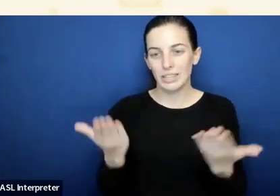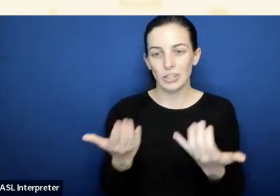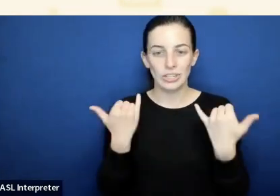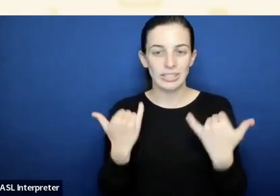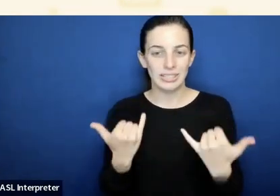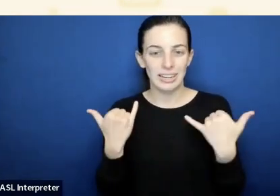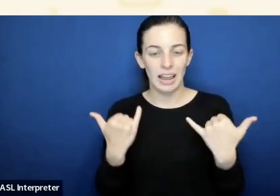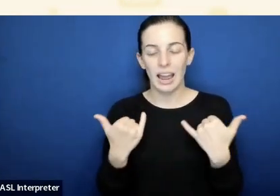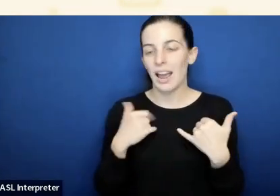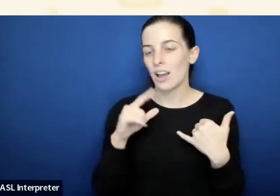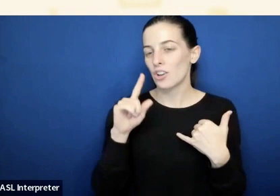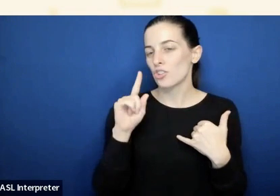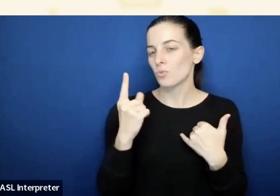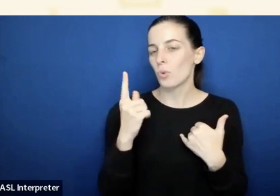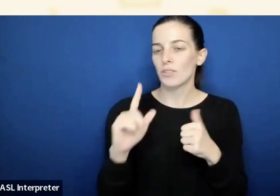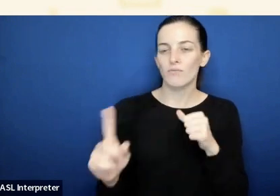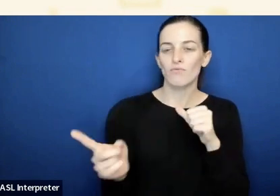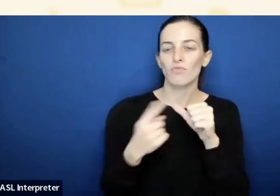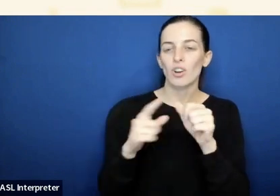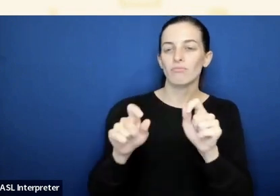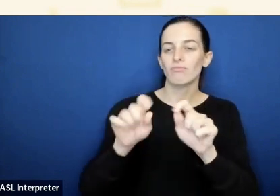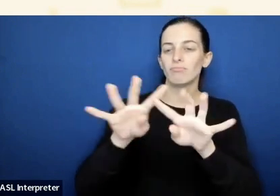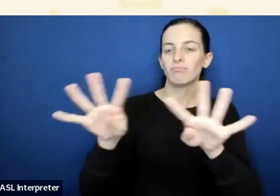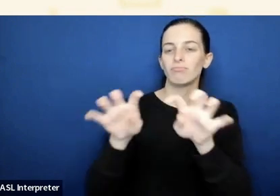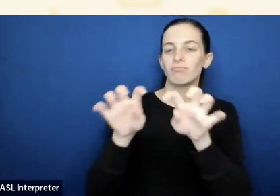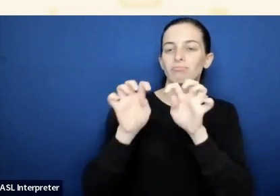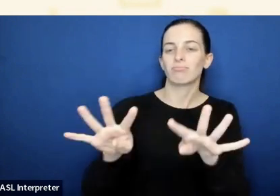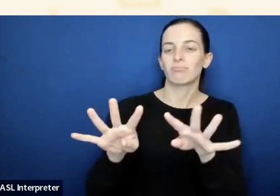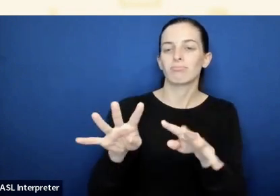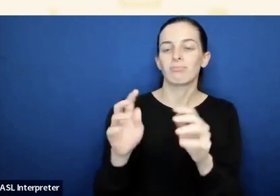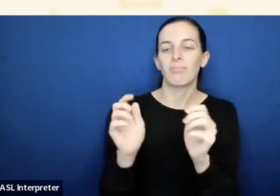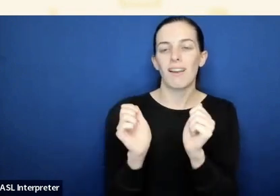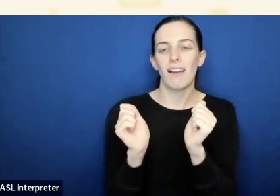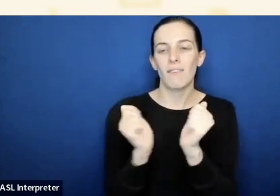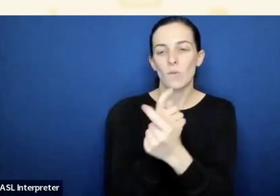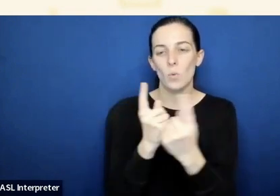I just want to ask everyone who's listening and watching today,